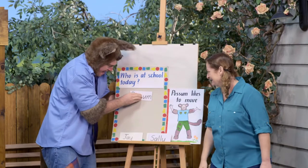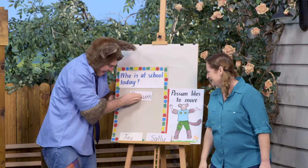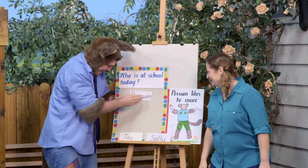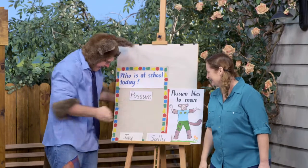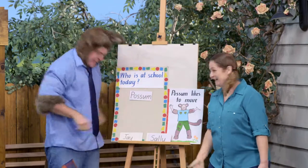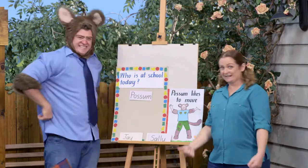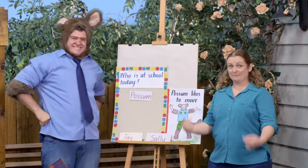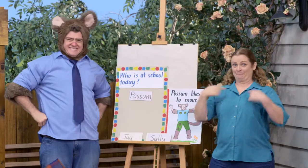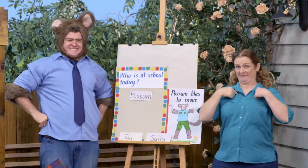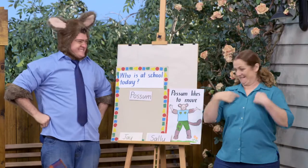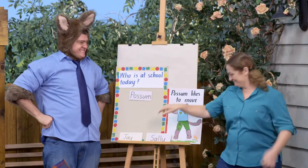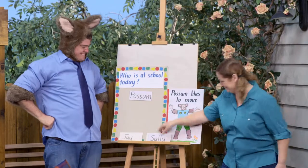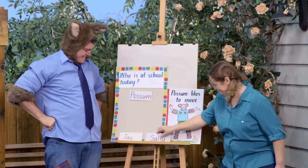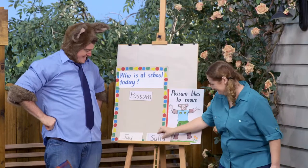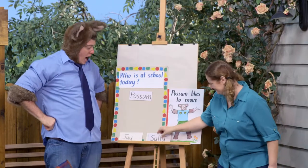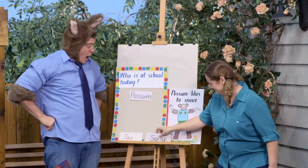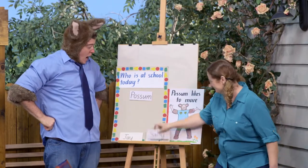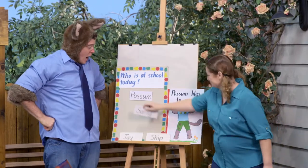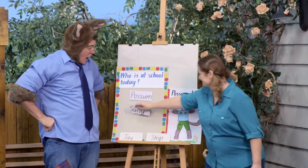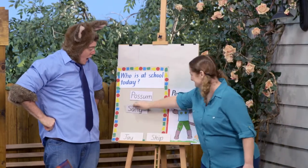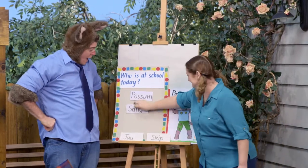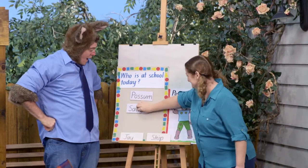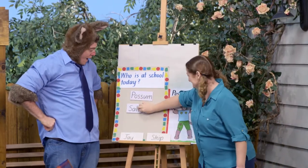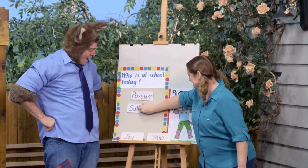There. And I'm here too. Ooh.